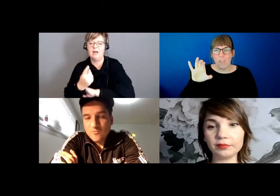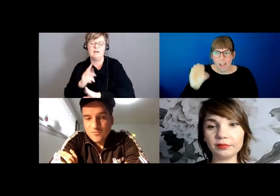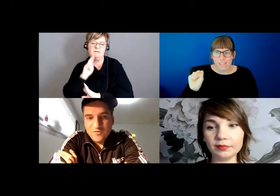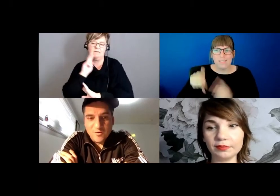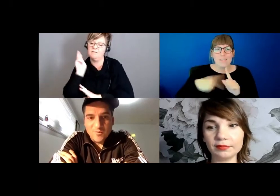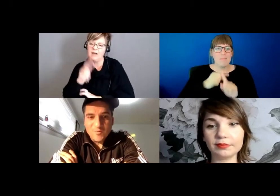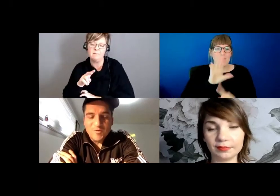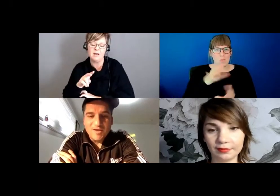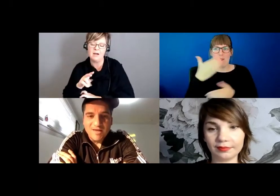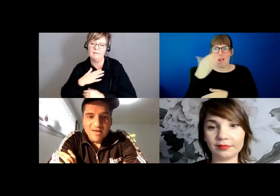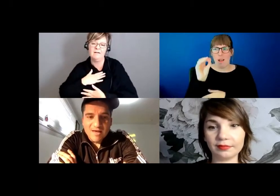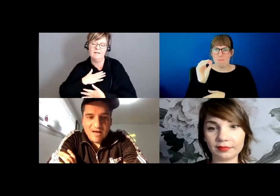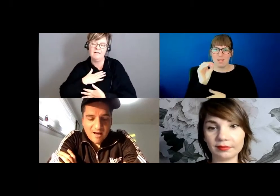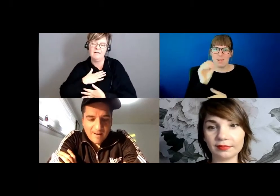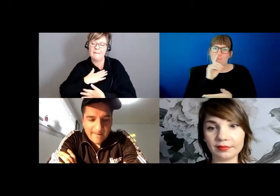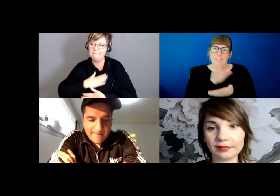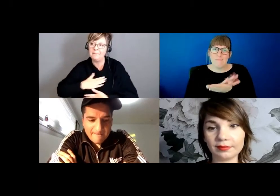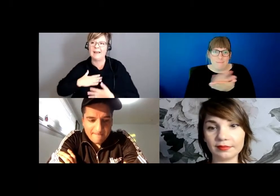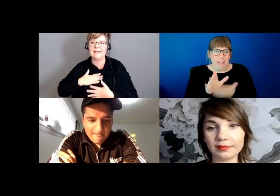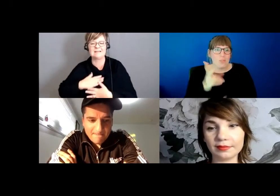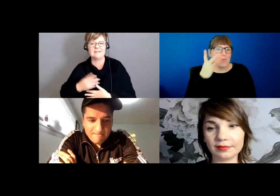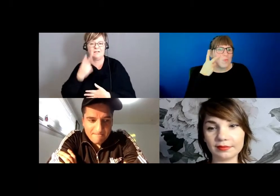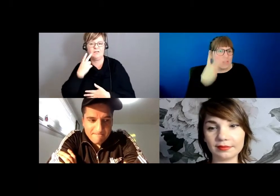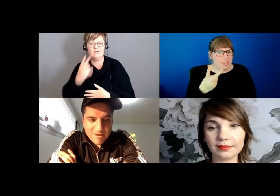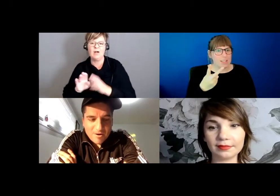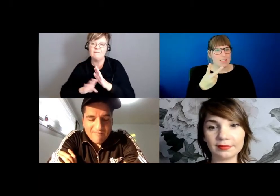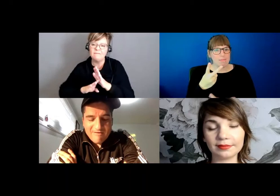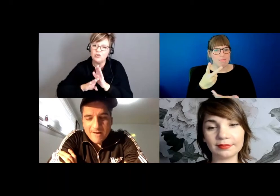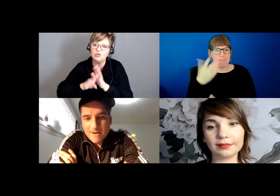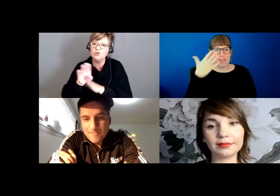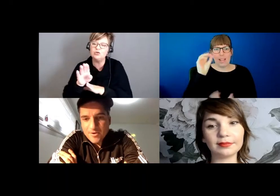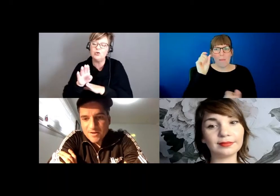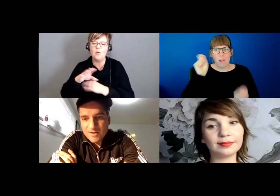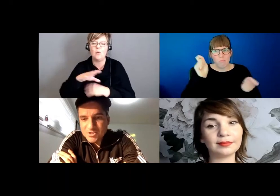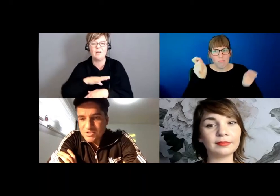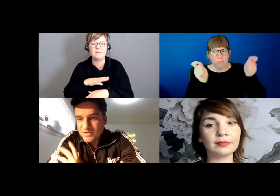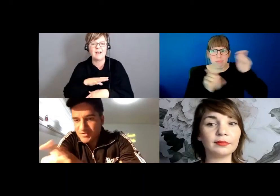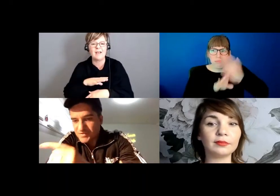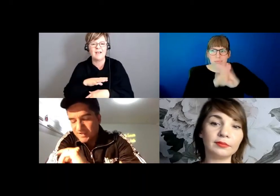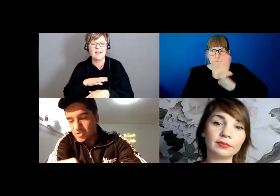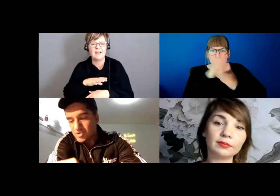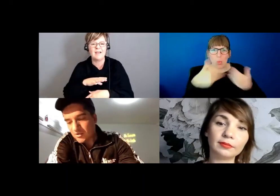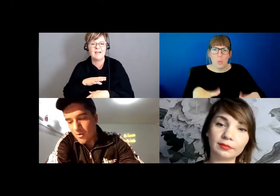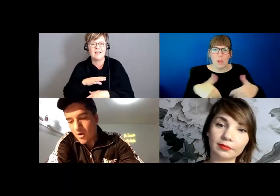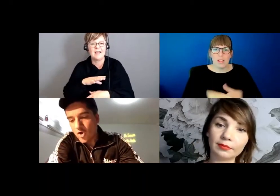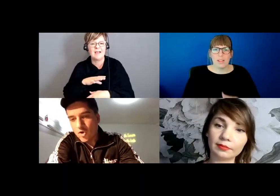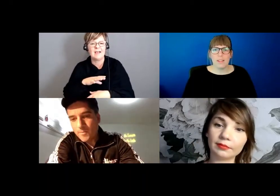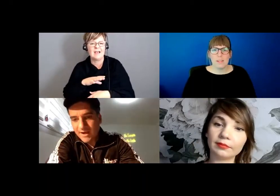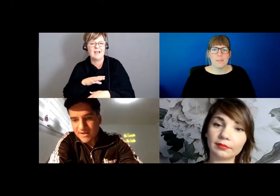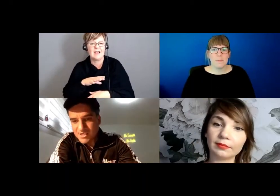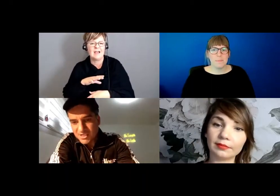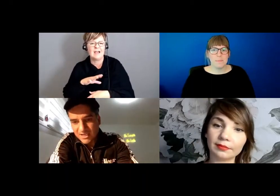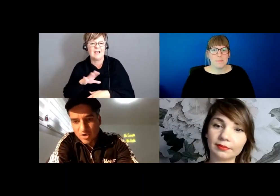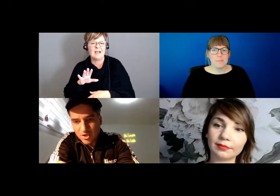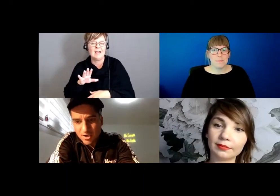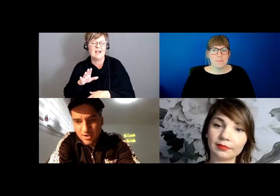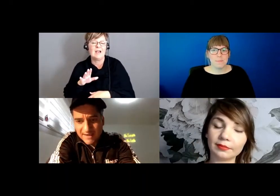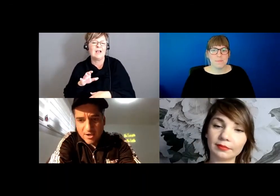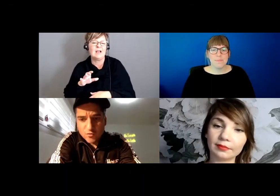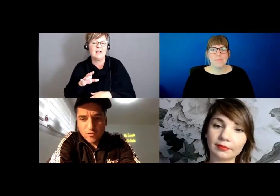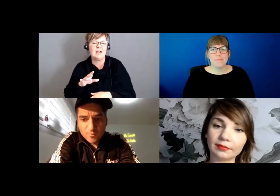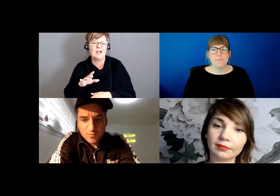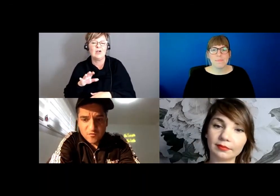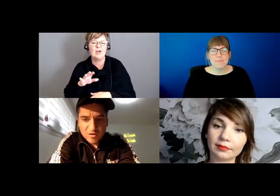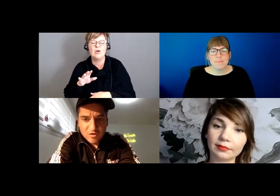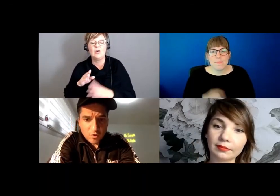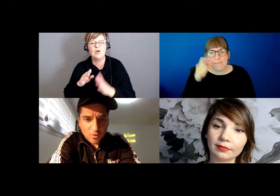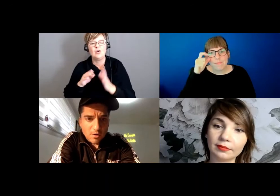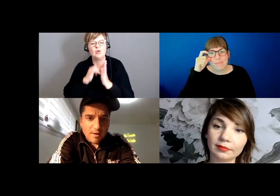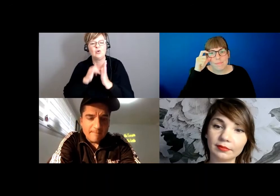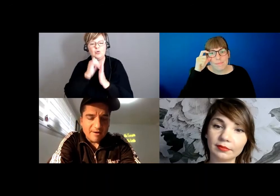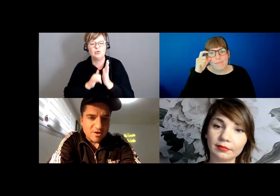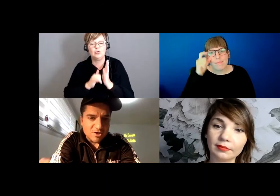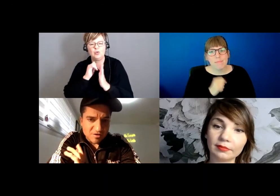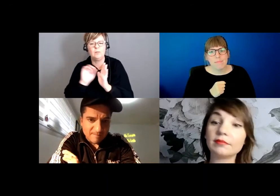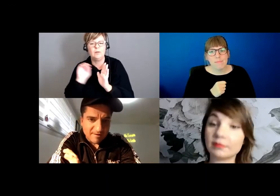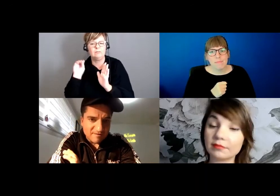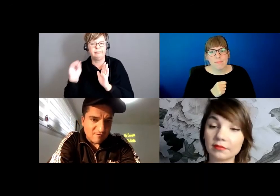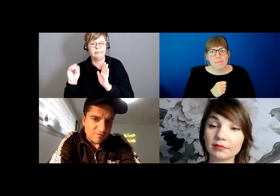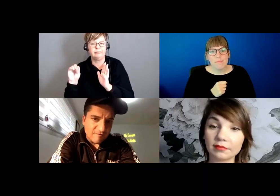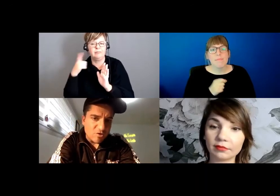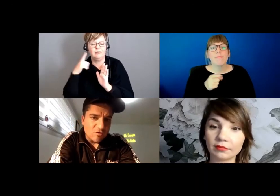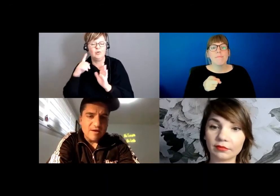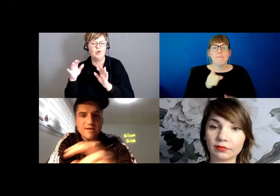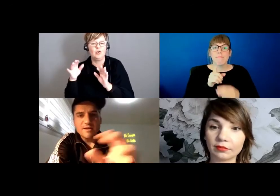A PLEASURE TO SEE YOUR EVOLUTION. AND AS CHAIR ONCE AGAIN THIS LINK OF THE YOUTUBE VIDEO,